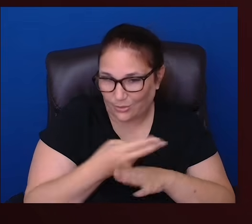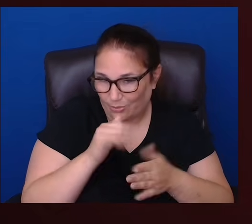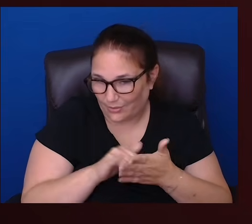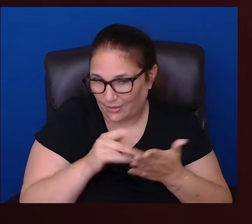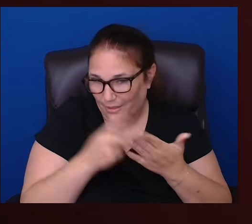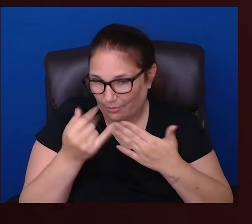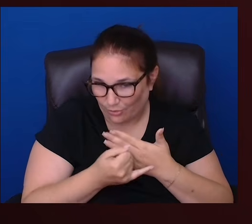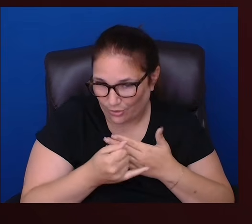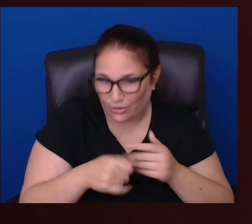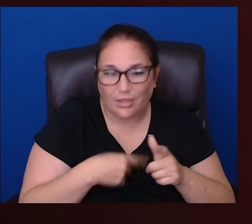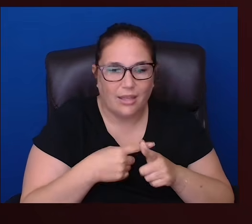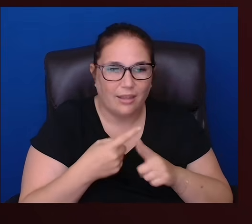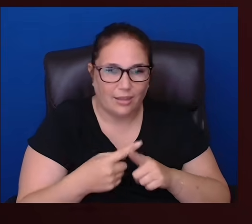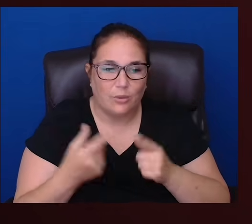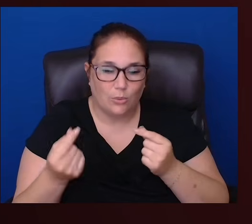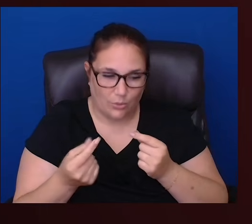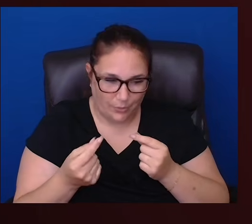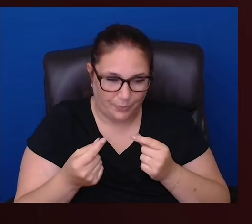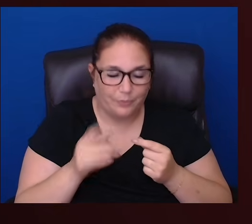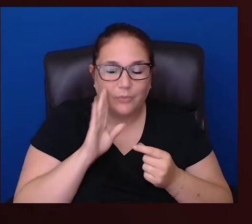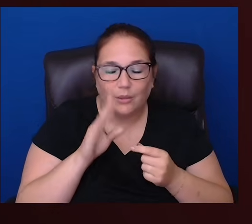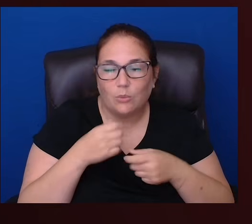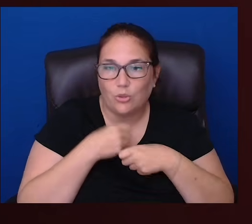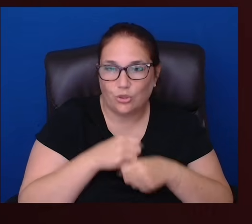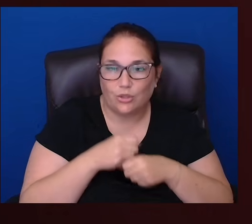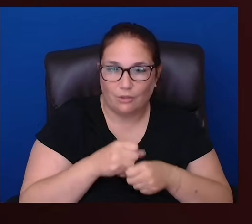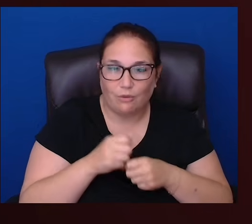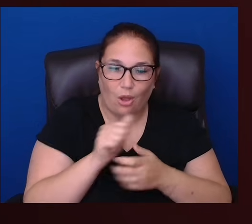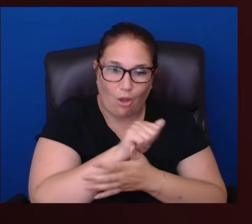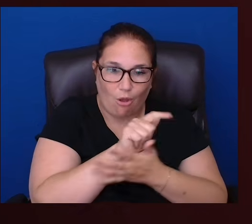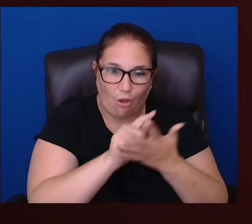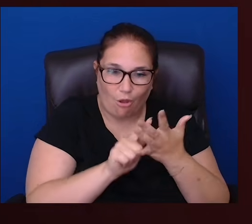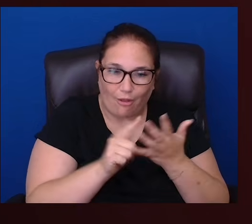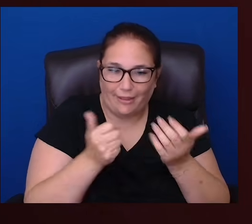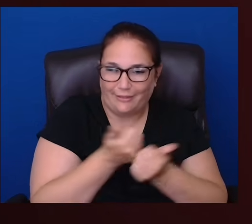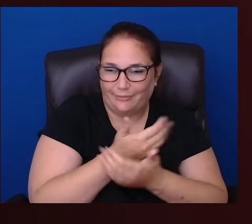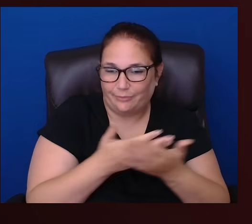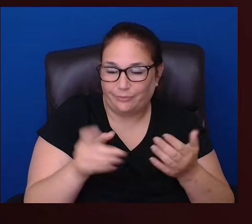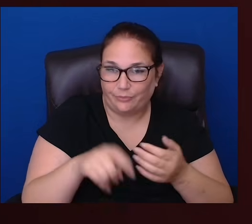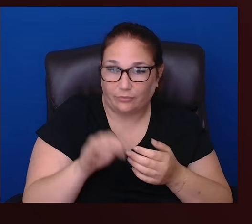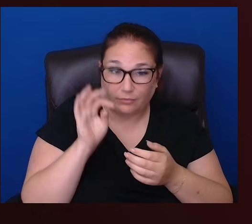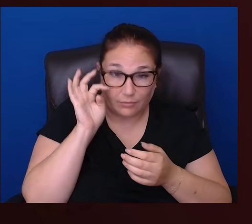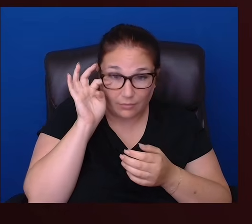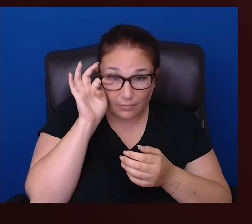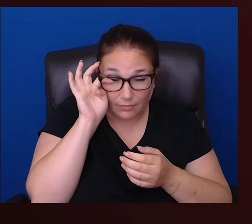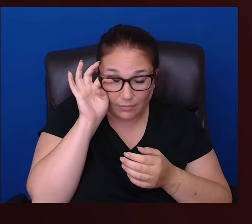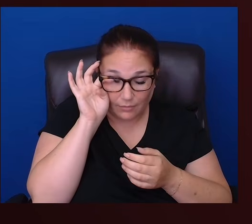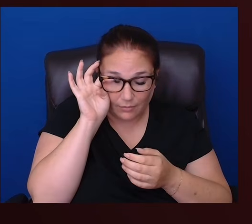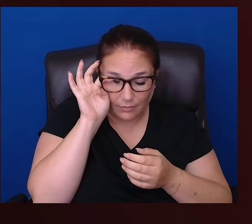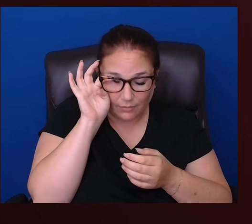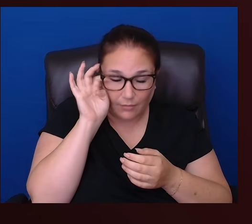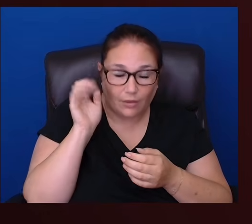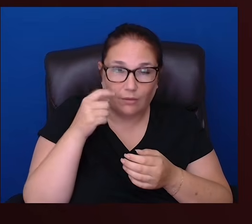And what this'll do is it'll generate all of the assets necessary for me to host this in Azure.